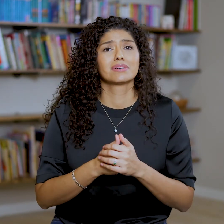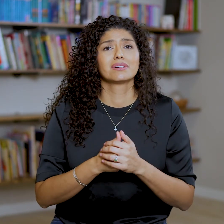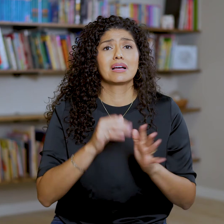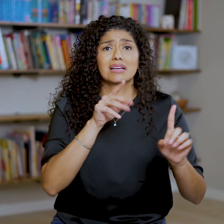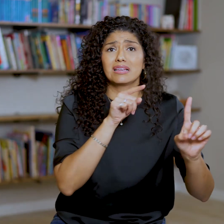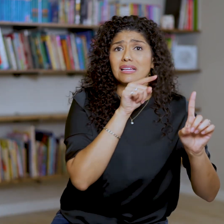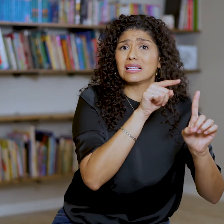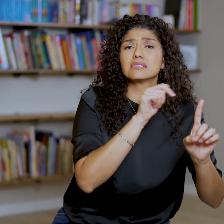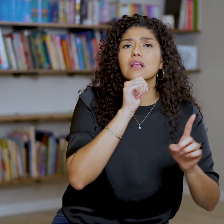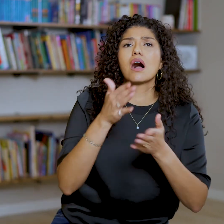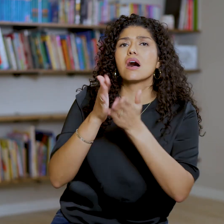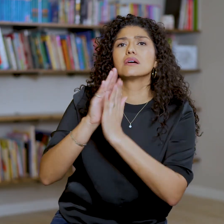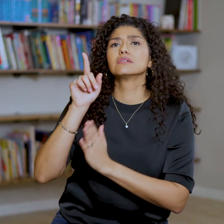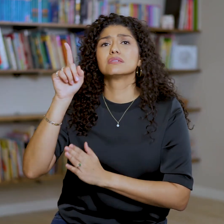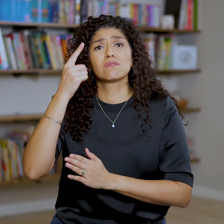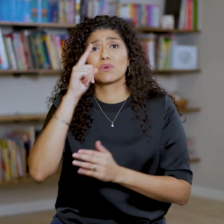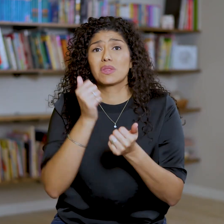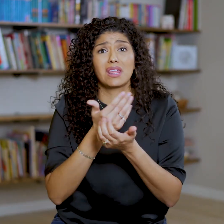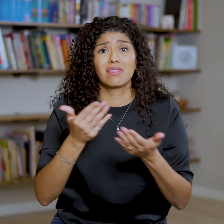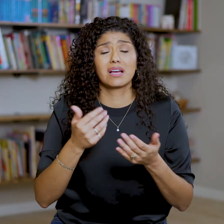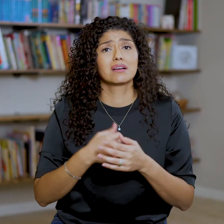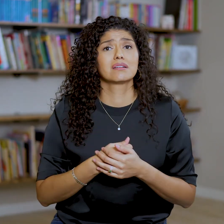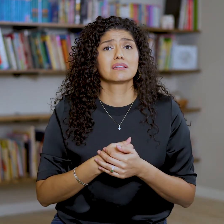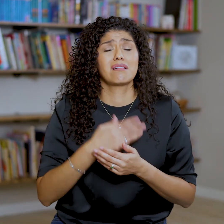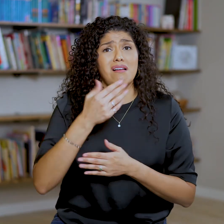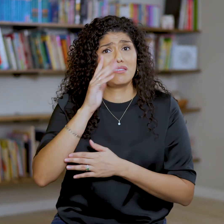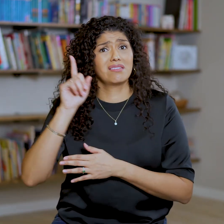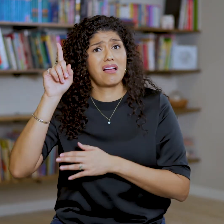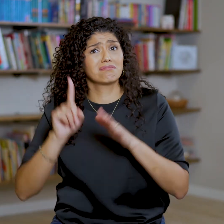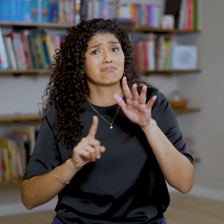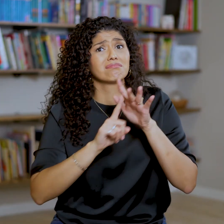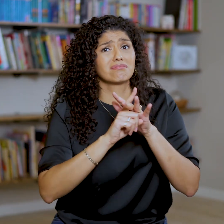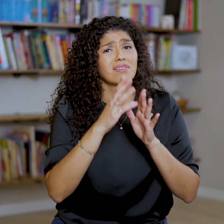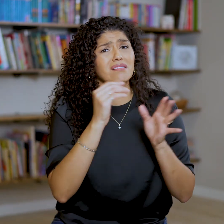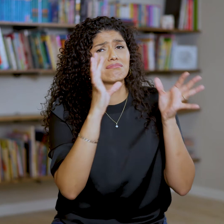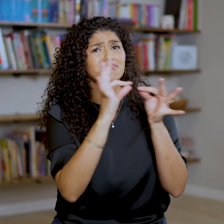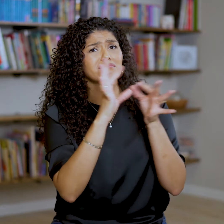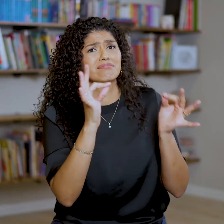Solomon isn’t even asking Him for anything, and God shows up and says,